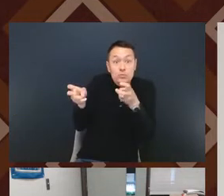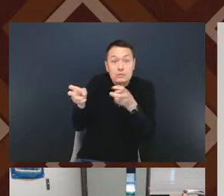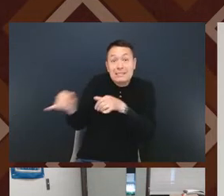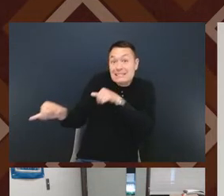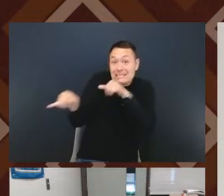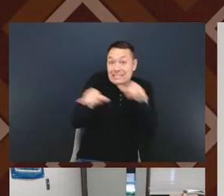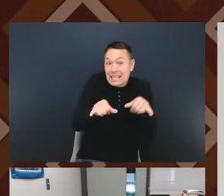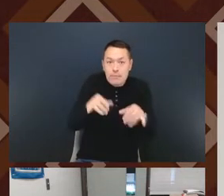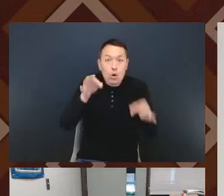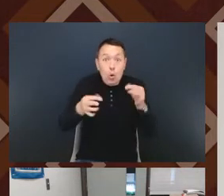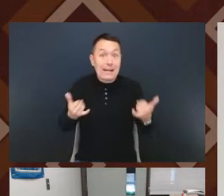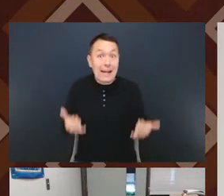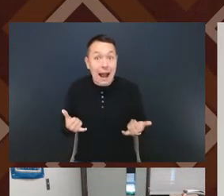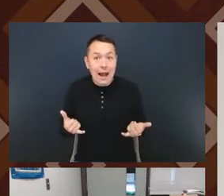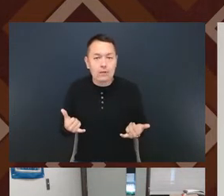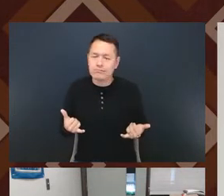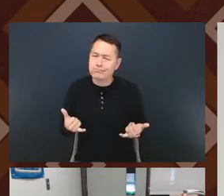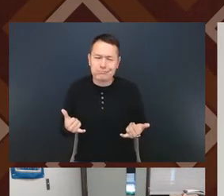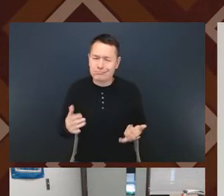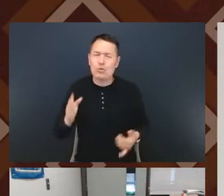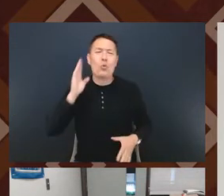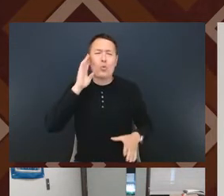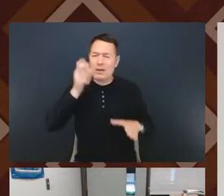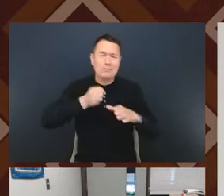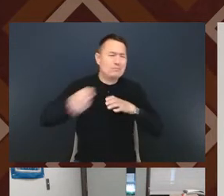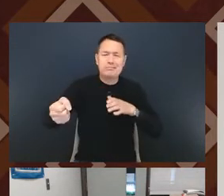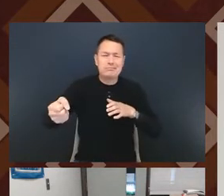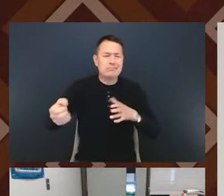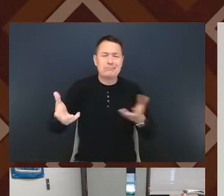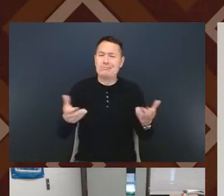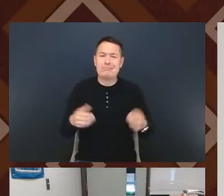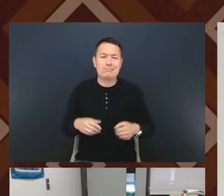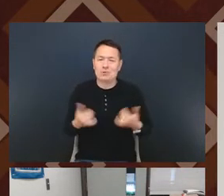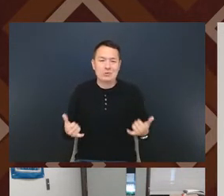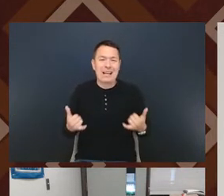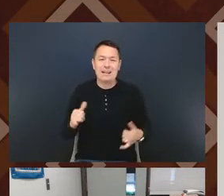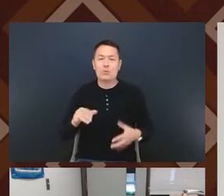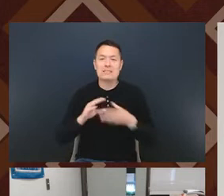he would probably be disbarred today. He's basically saying like, Michael,